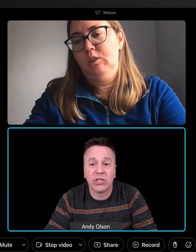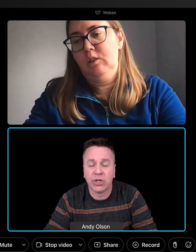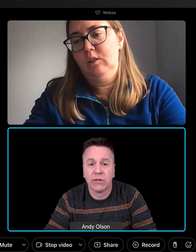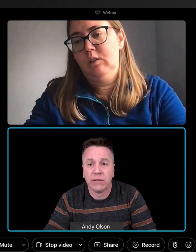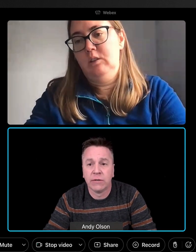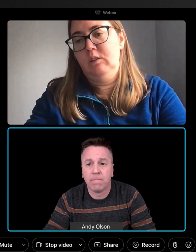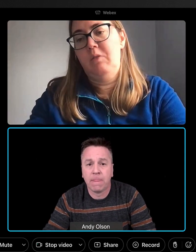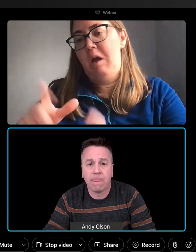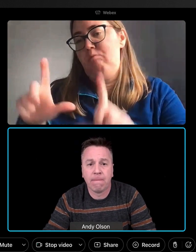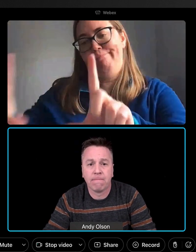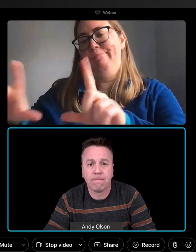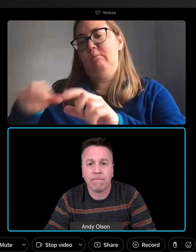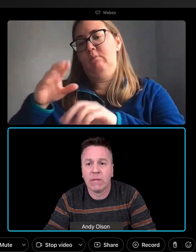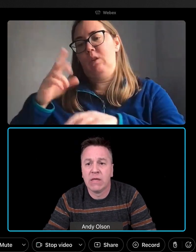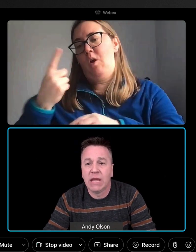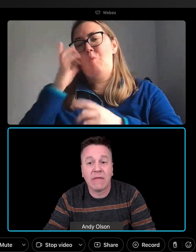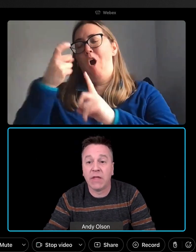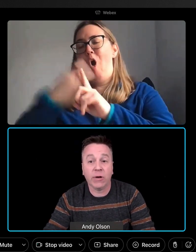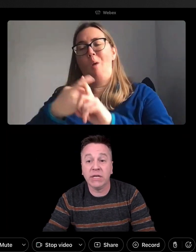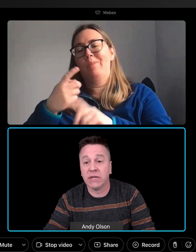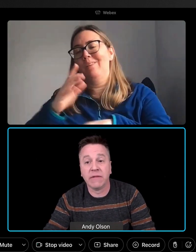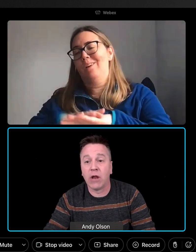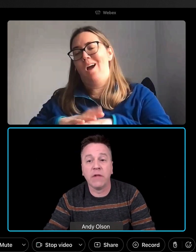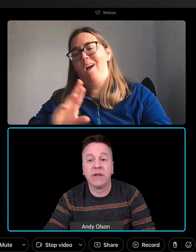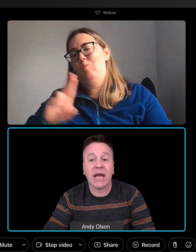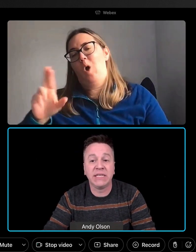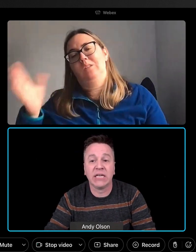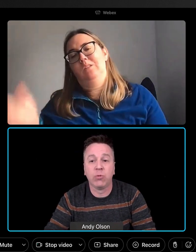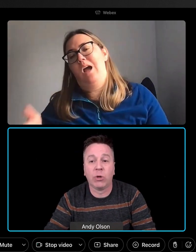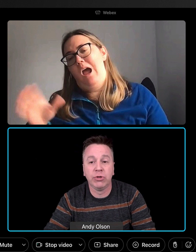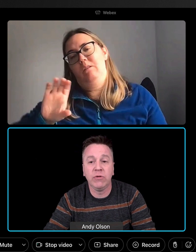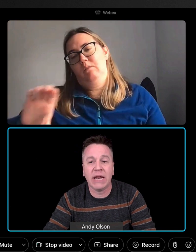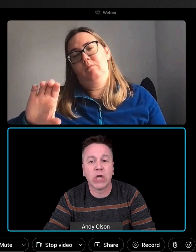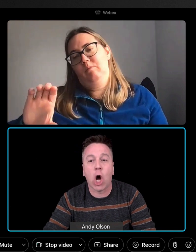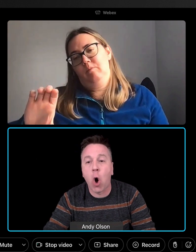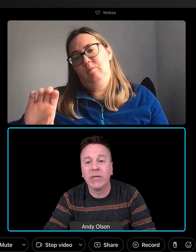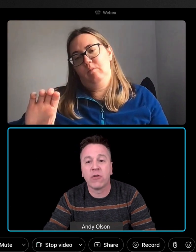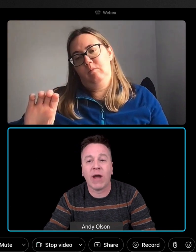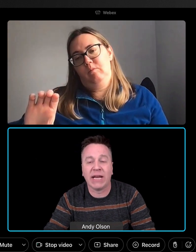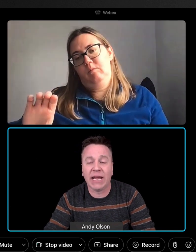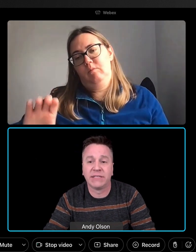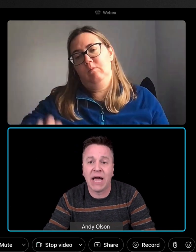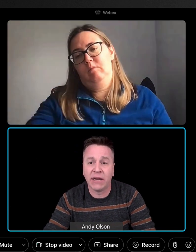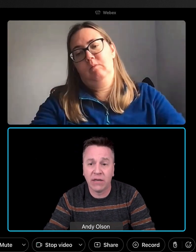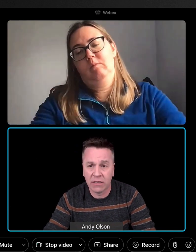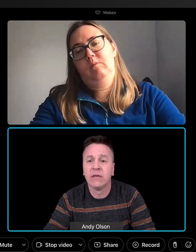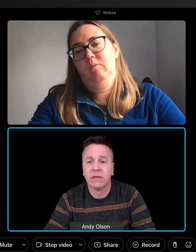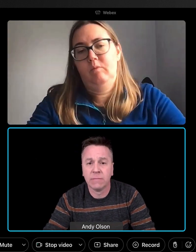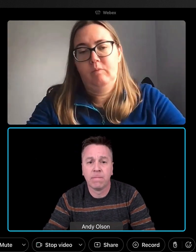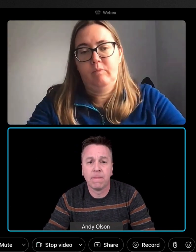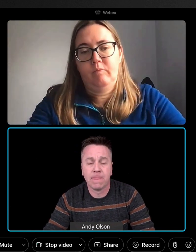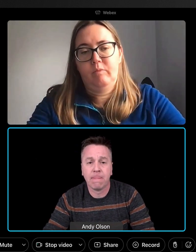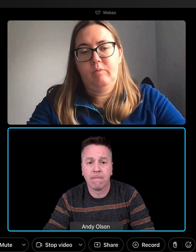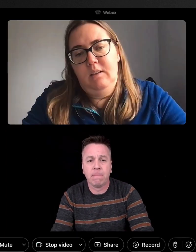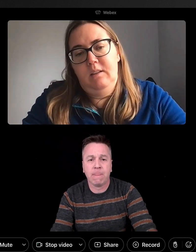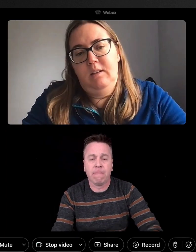stage and then there it is, then the nice thing is once you do that, it's always on the right hand side.